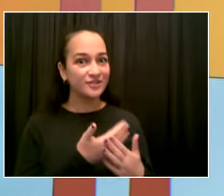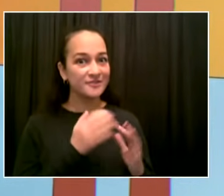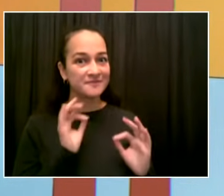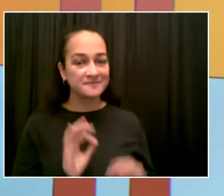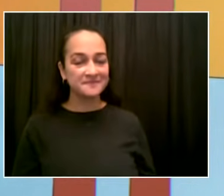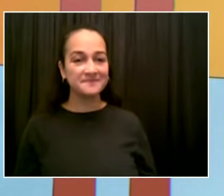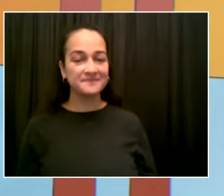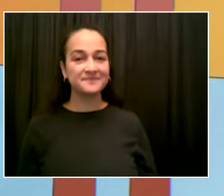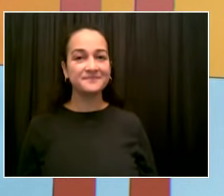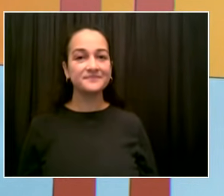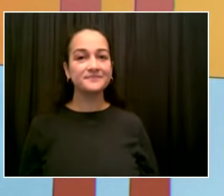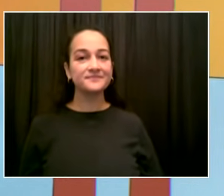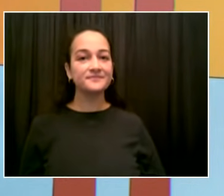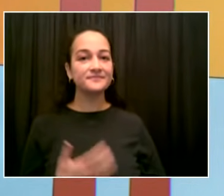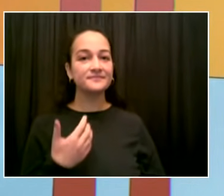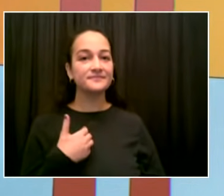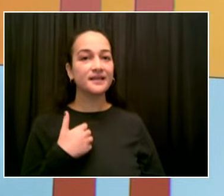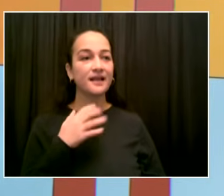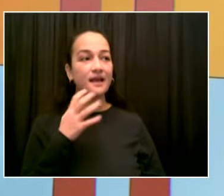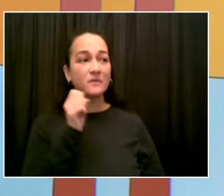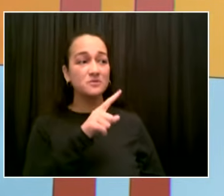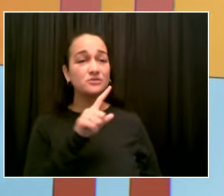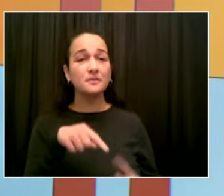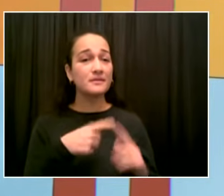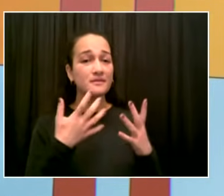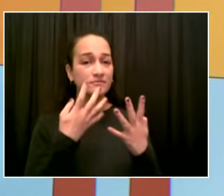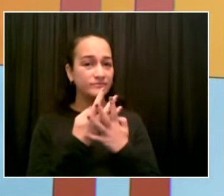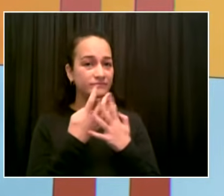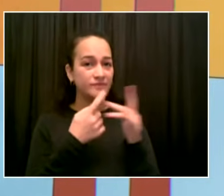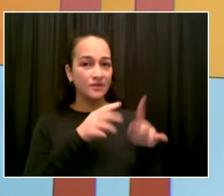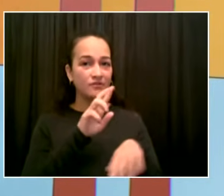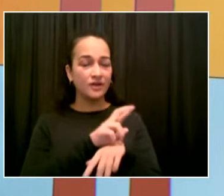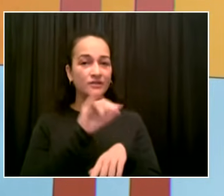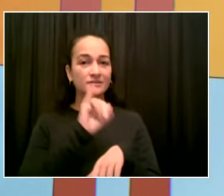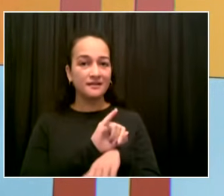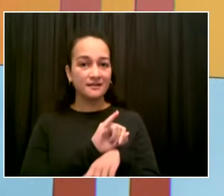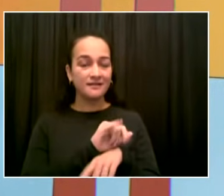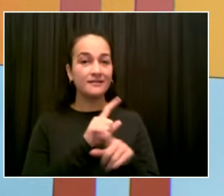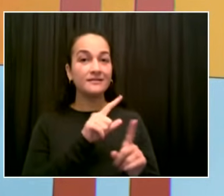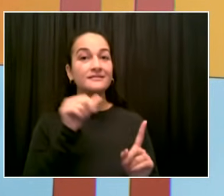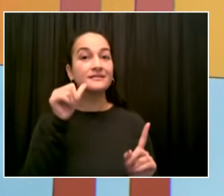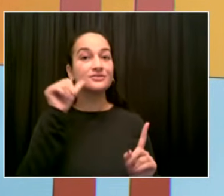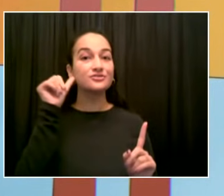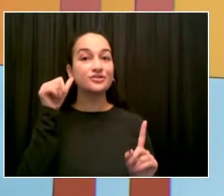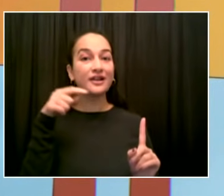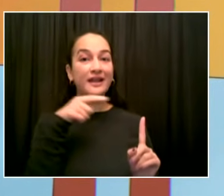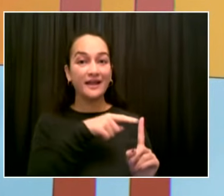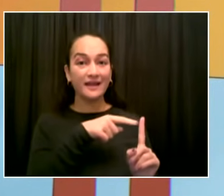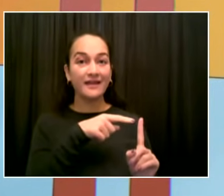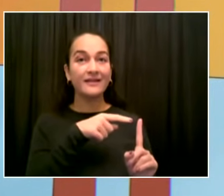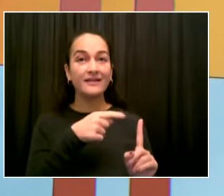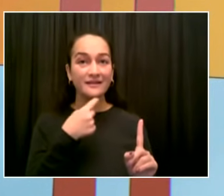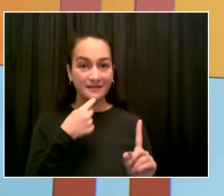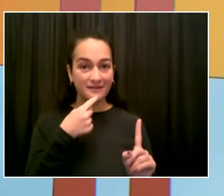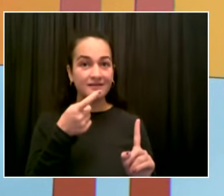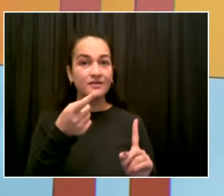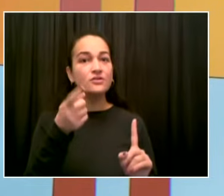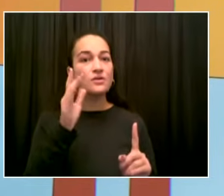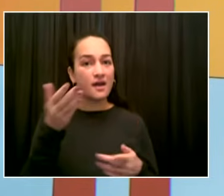WELL GOOD, GOOD. I HAVE A QUESTION ABOUT RIKERS. YOU PROMISED YESTERDAY YOU'RE